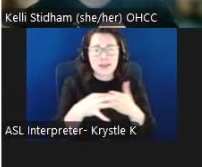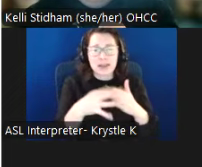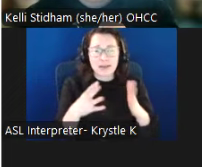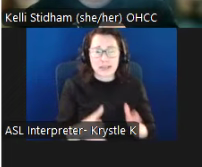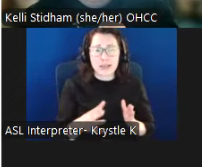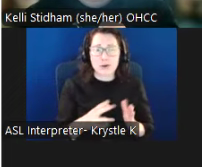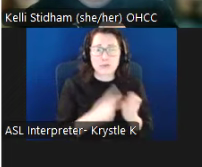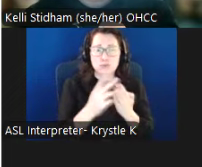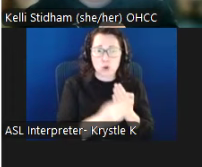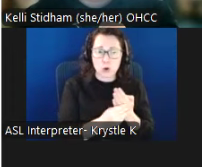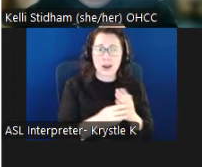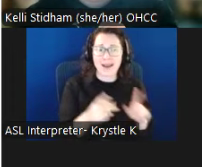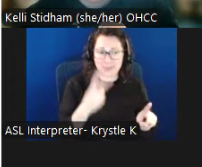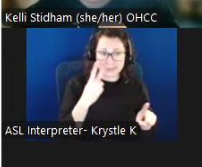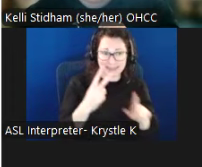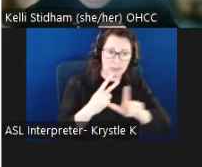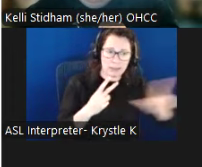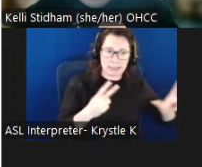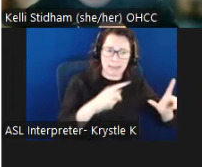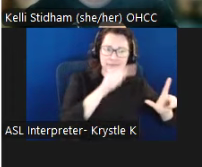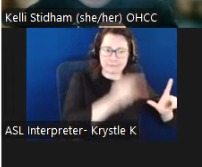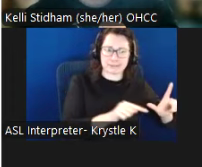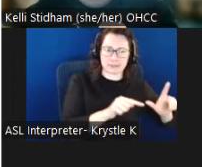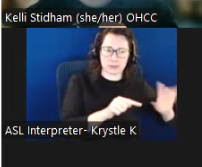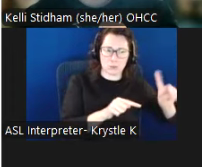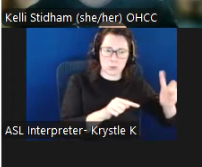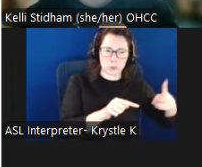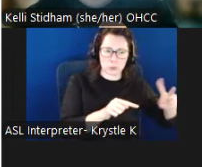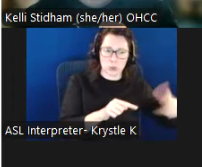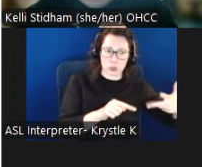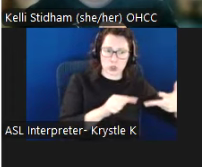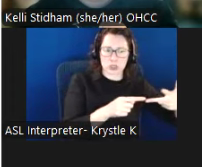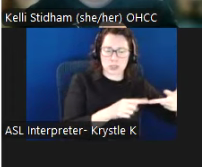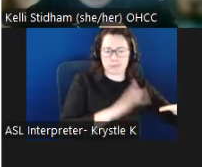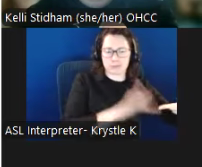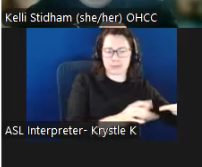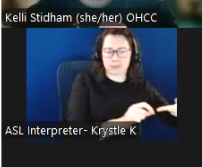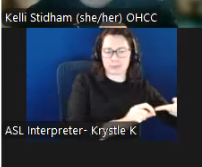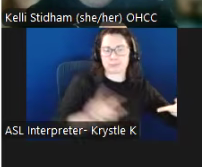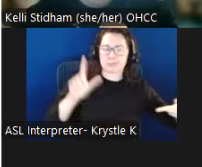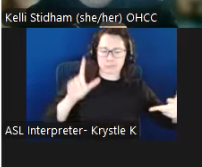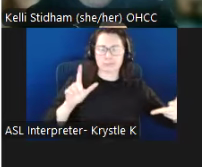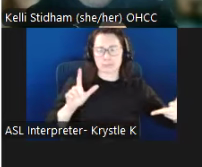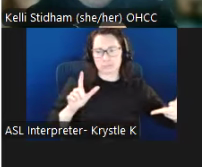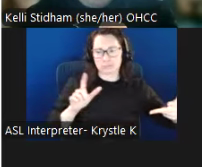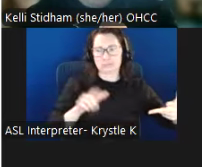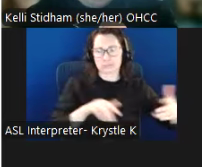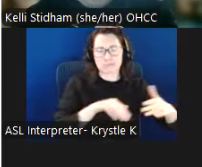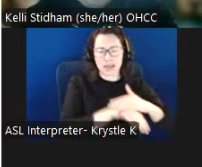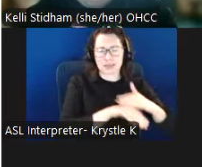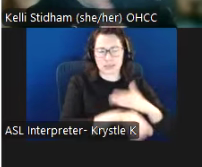program right here. And um so that will give you uh again